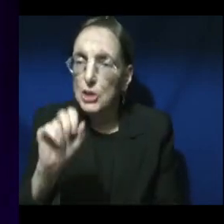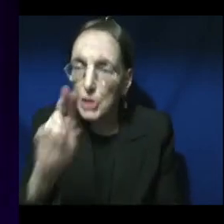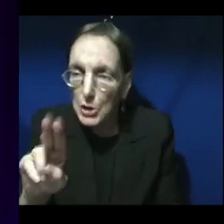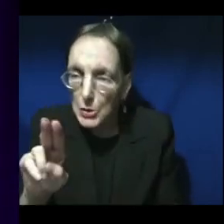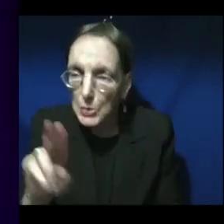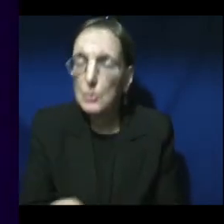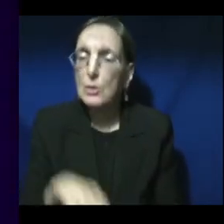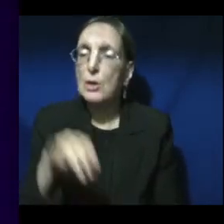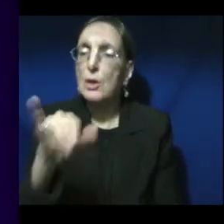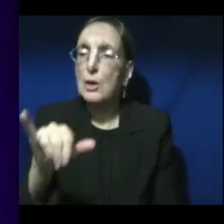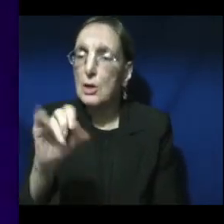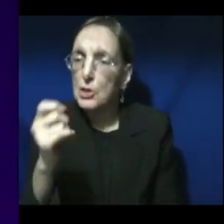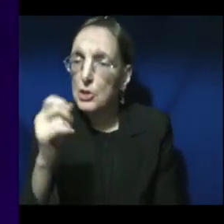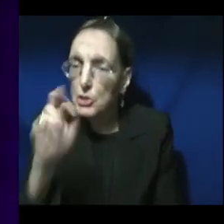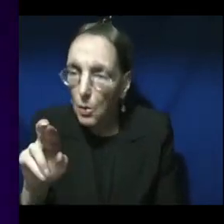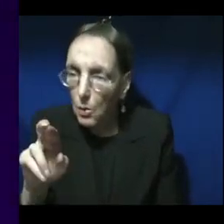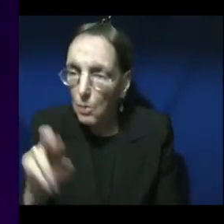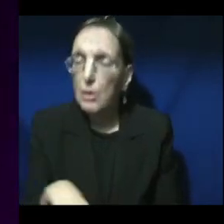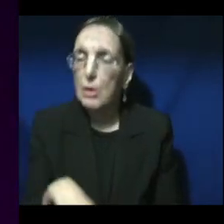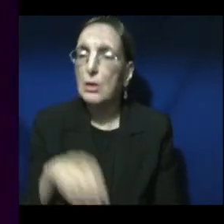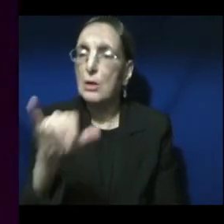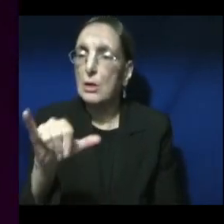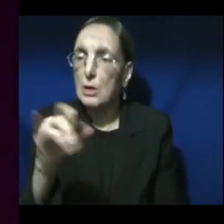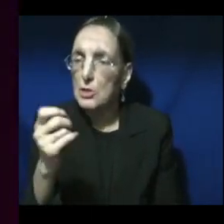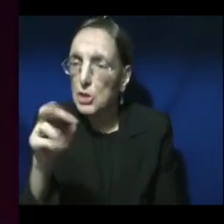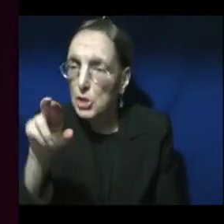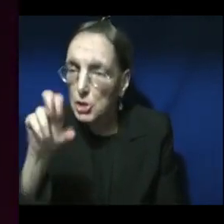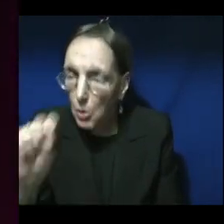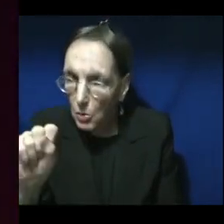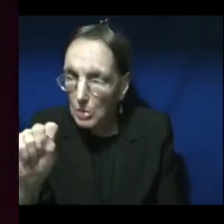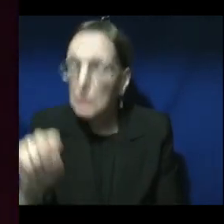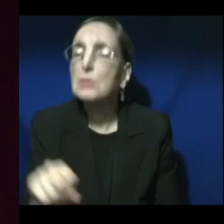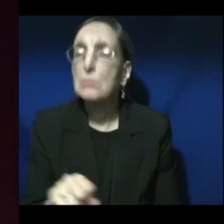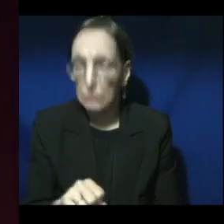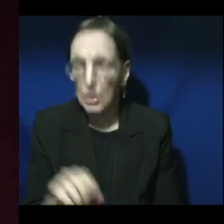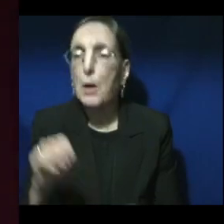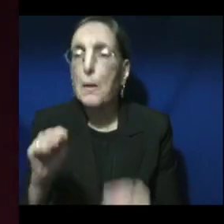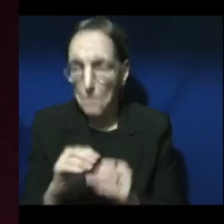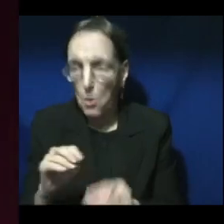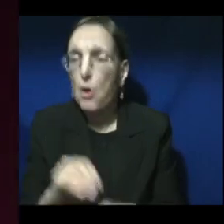Posts that had those words in them were much more likely to get engagement. And so one question is: